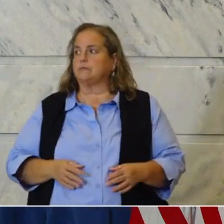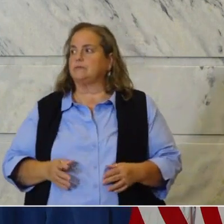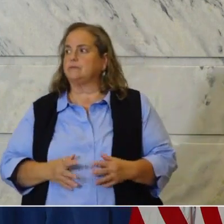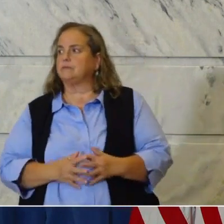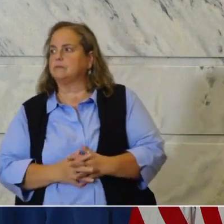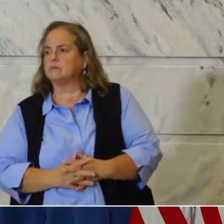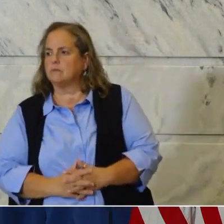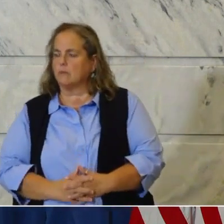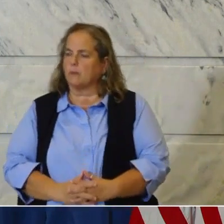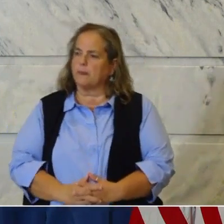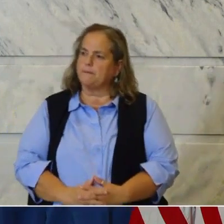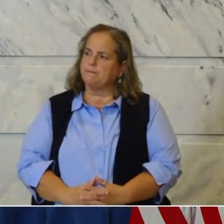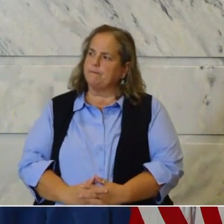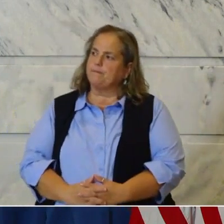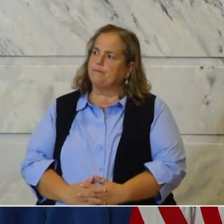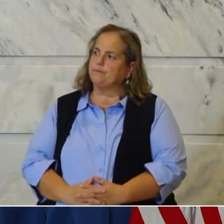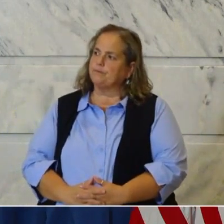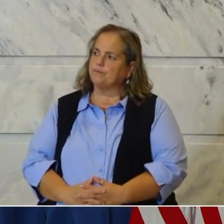going to vision for a moment.